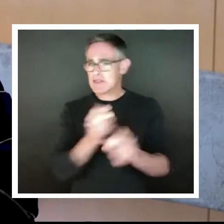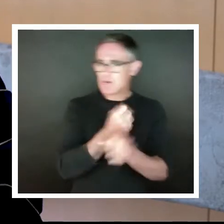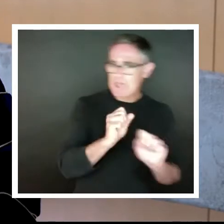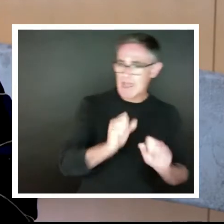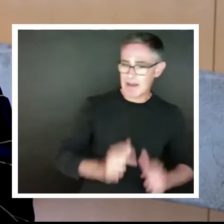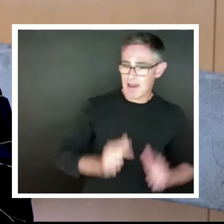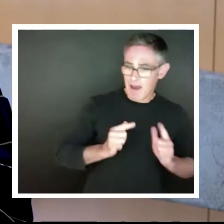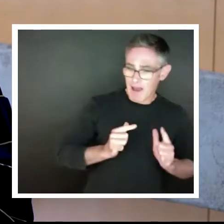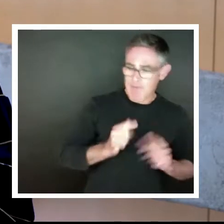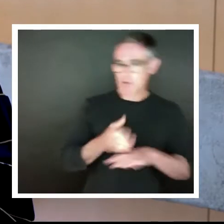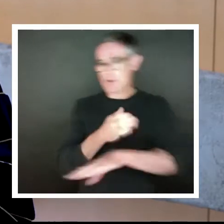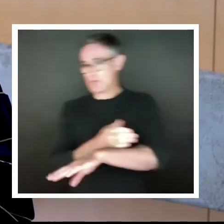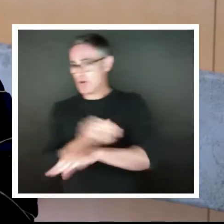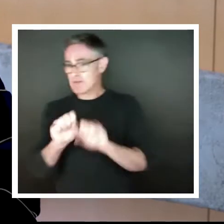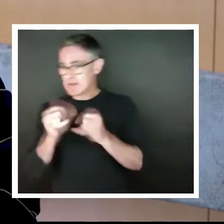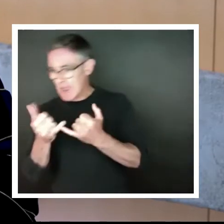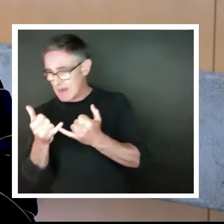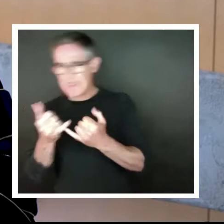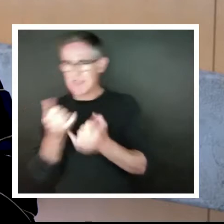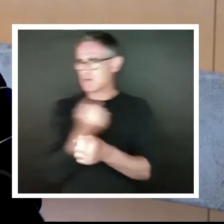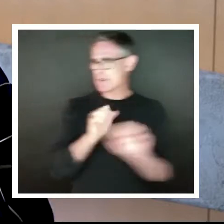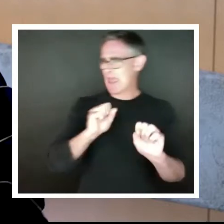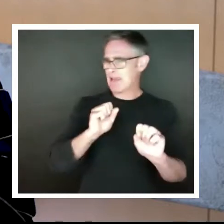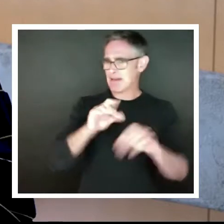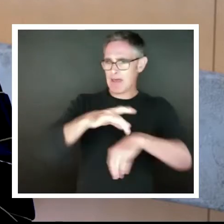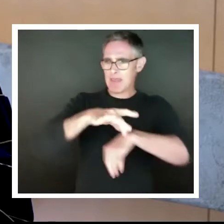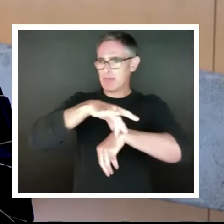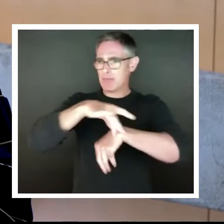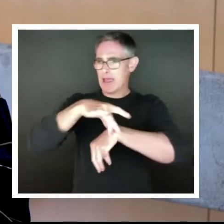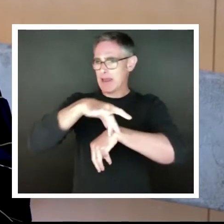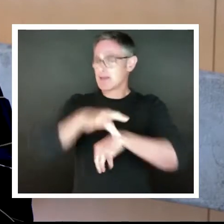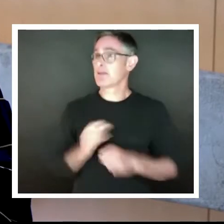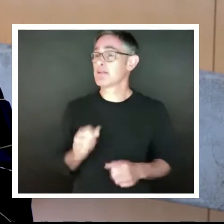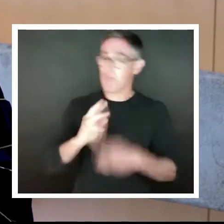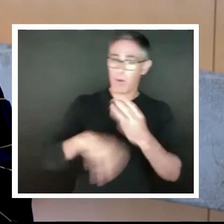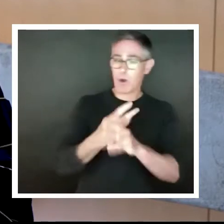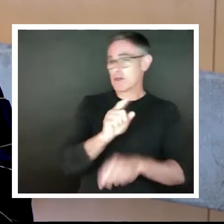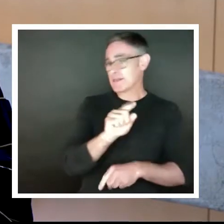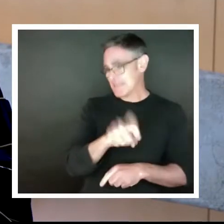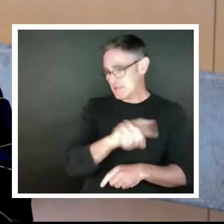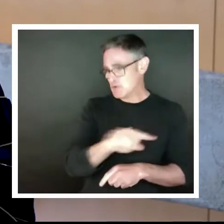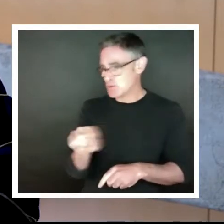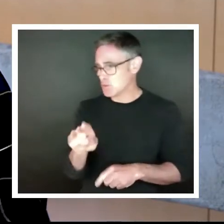and save the planet. The world needs you and your generation of engineers and computer scientists.